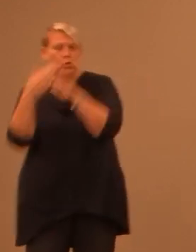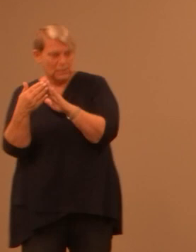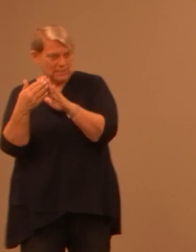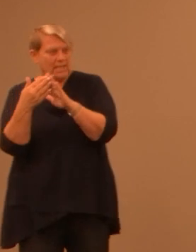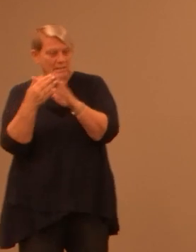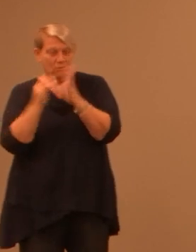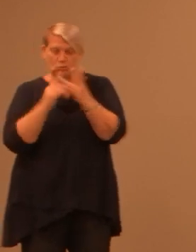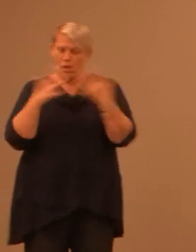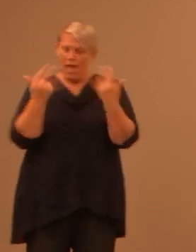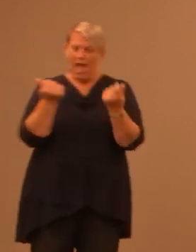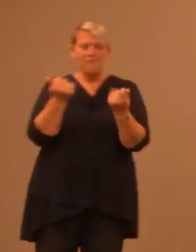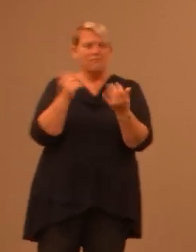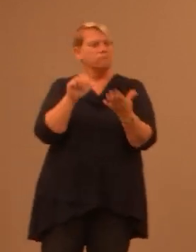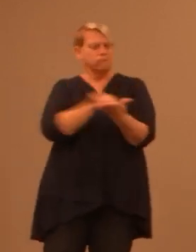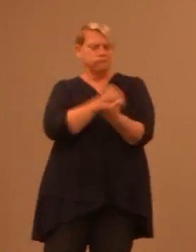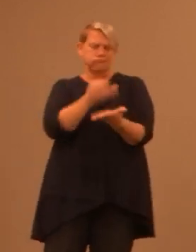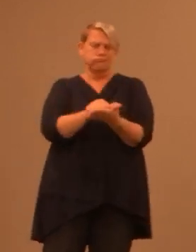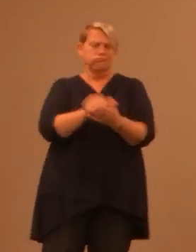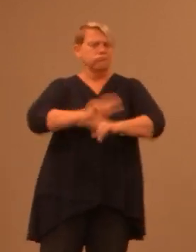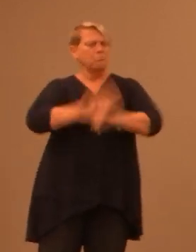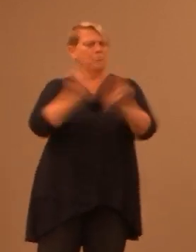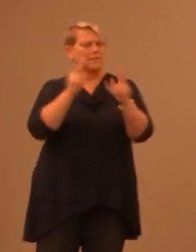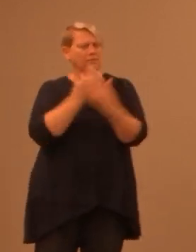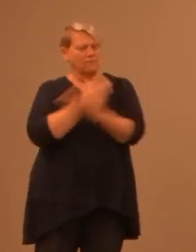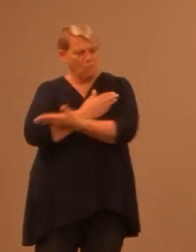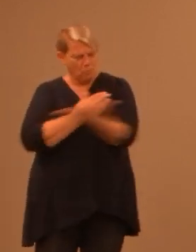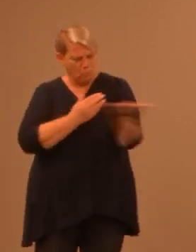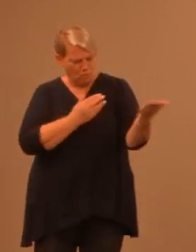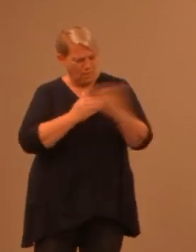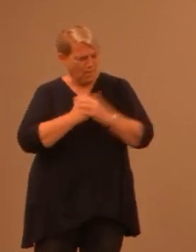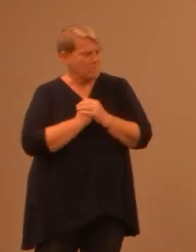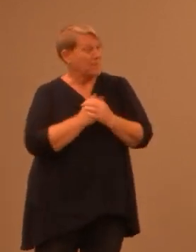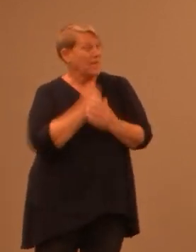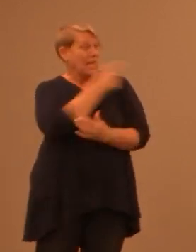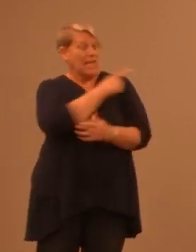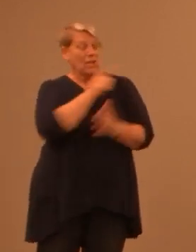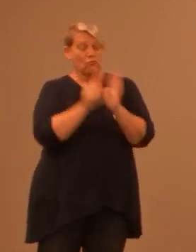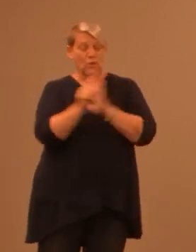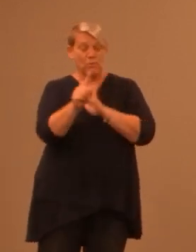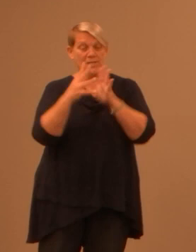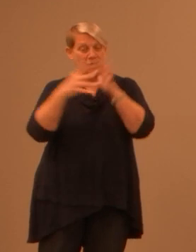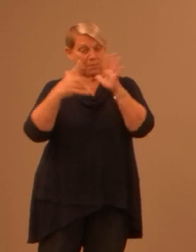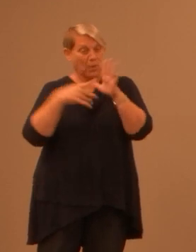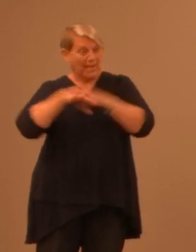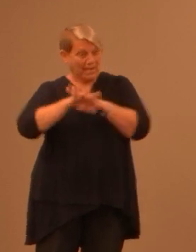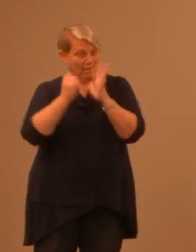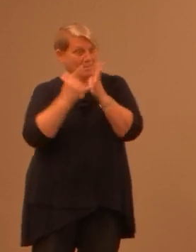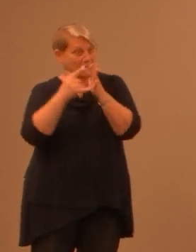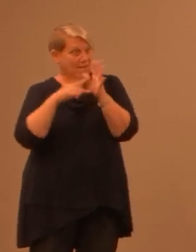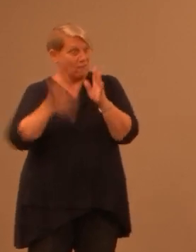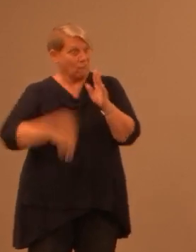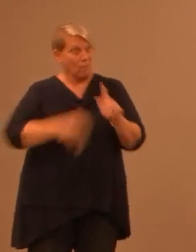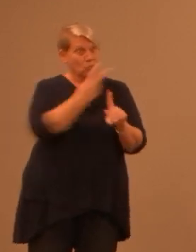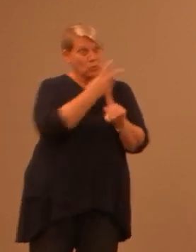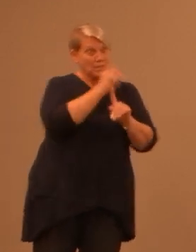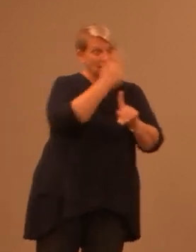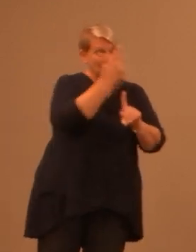peaceful future for us all. He's represented West Australia in the Senate since 2017. Welcome, Jordan.